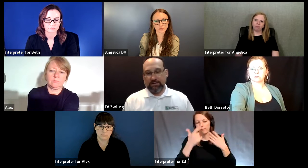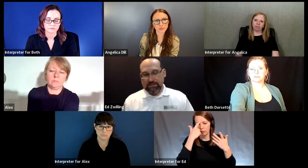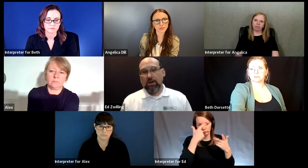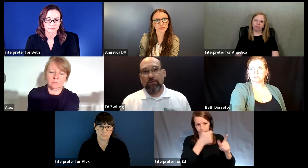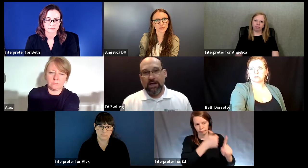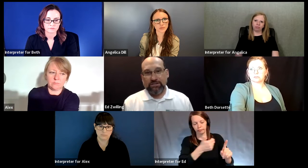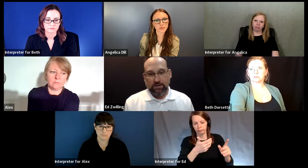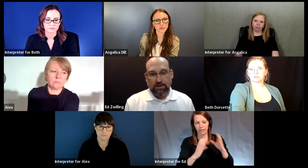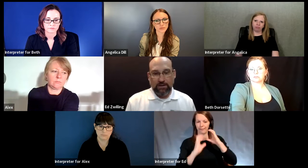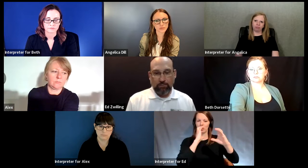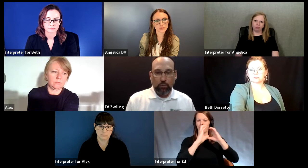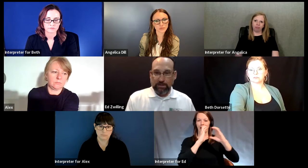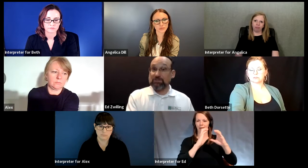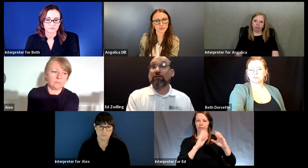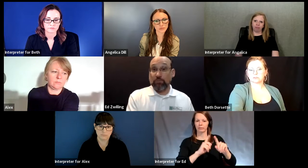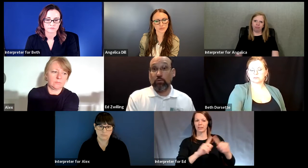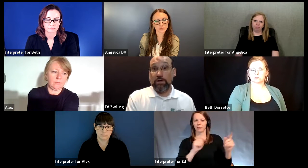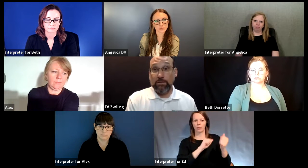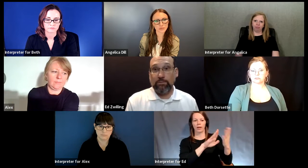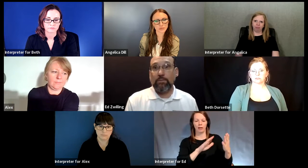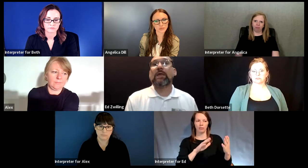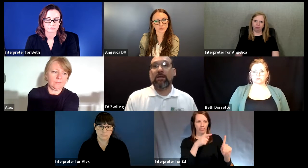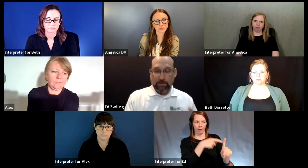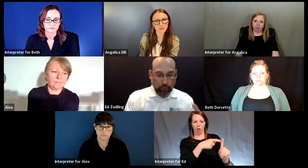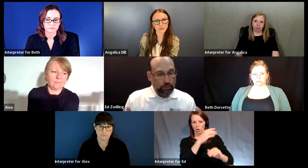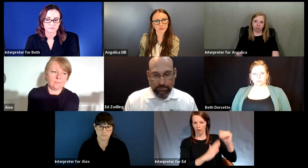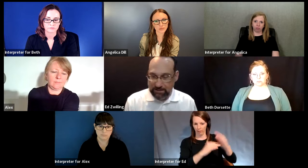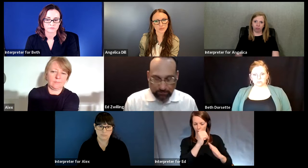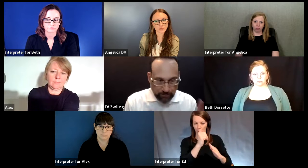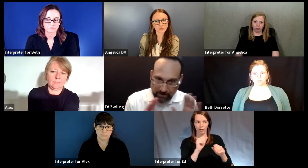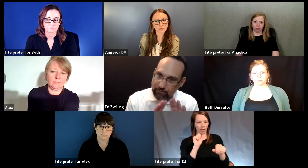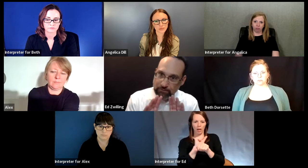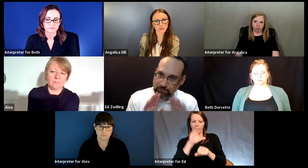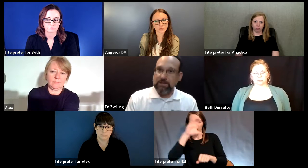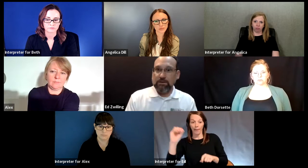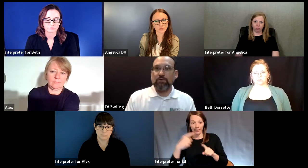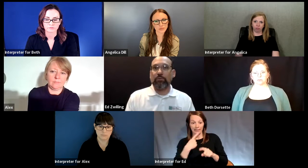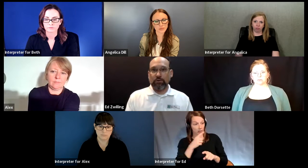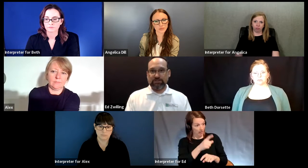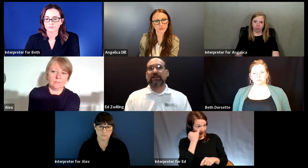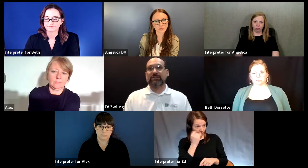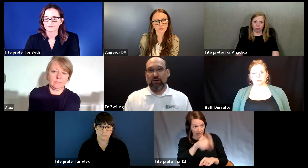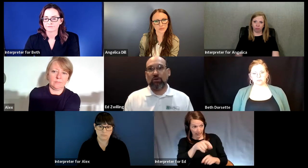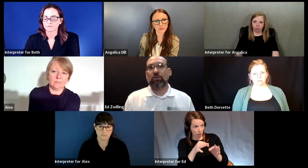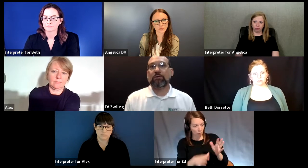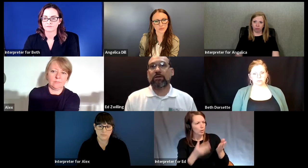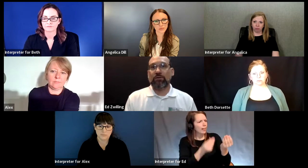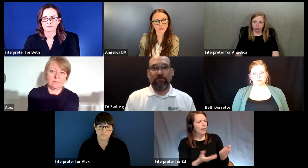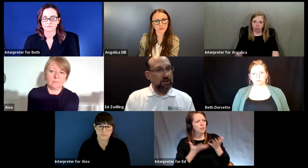Communicating in some other fashion that the employee is comfortable with. And the employer says, but whenever you need an interpreter, just let us know if you're